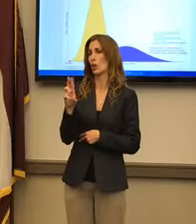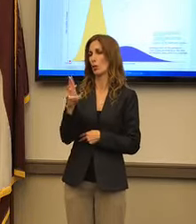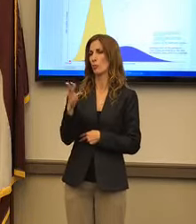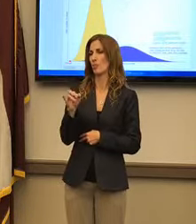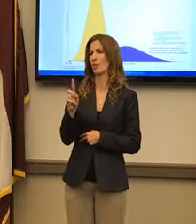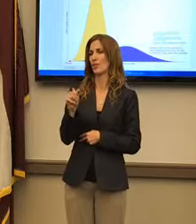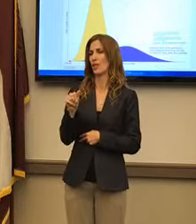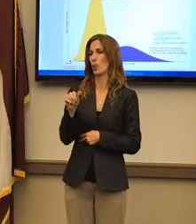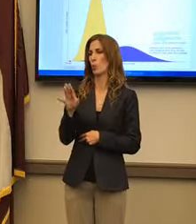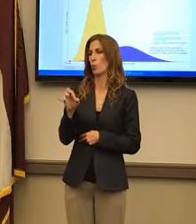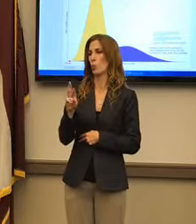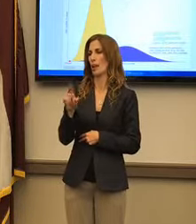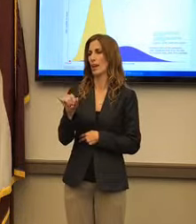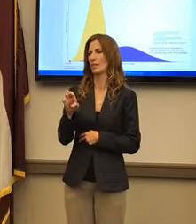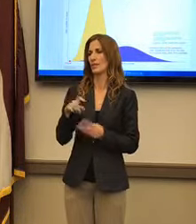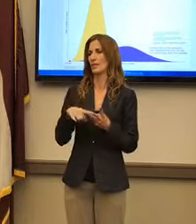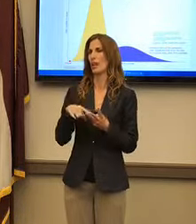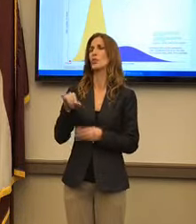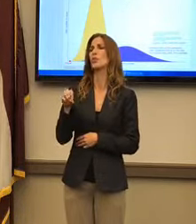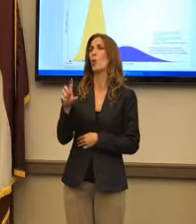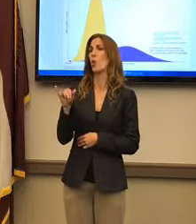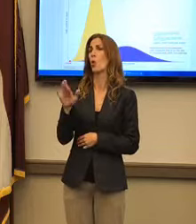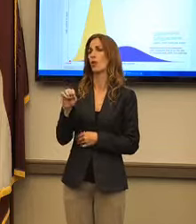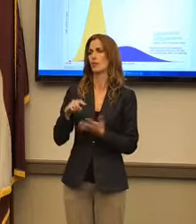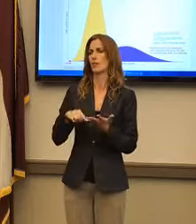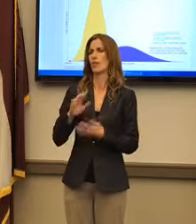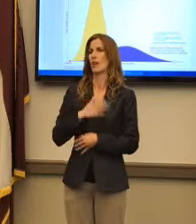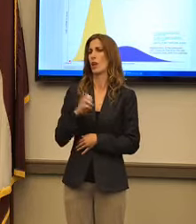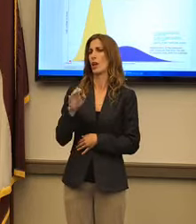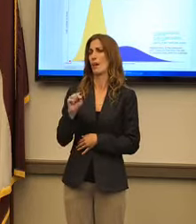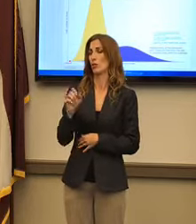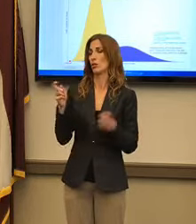Office of Public Health and Dr. Al Wang our Regional EMS director and of course